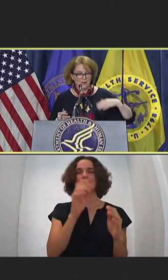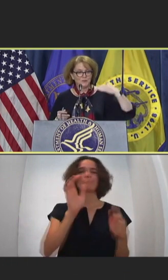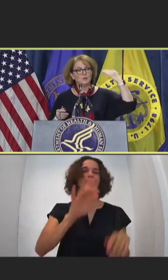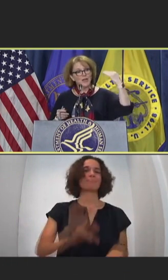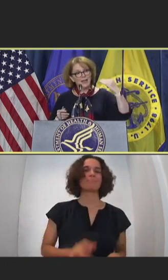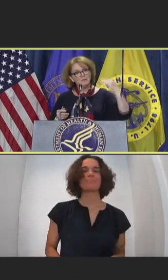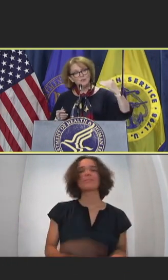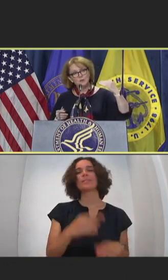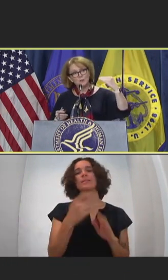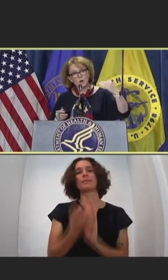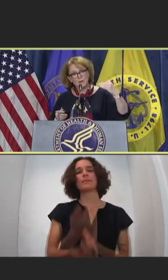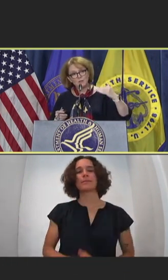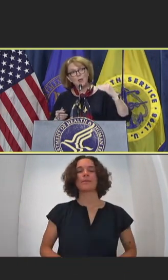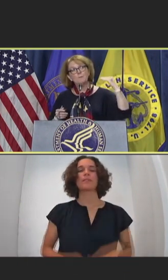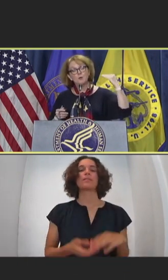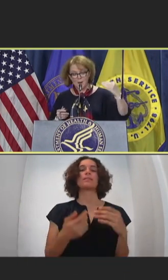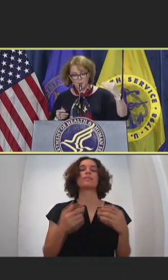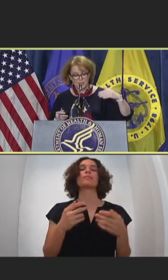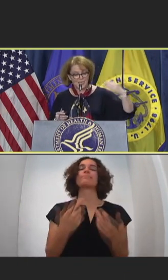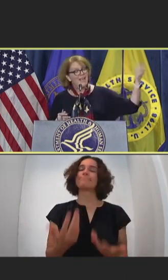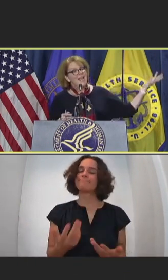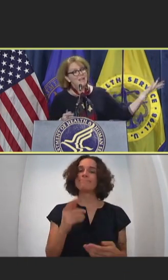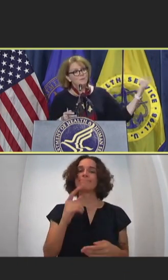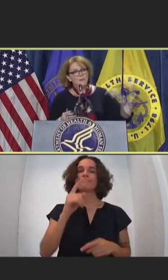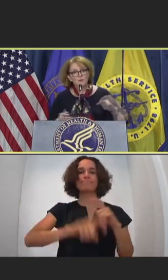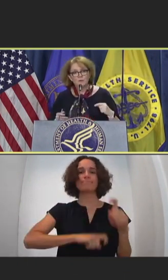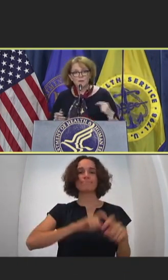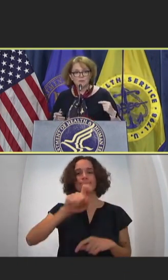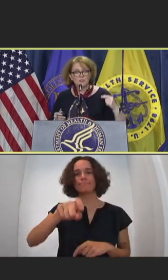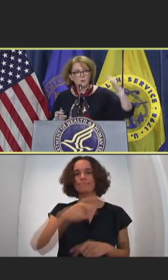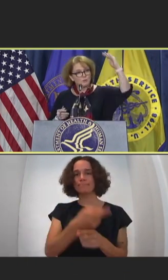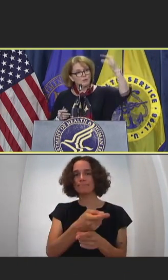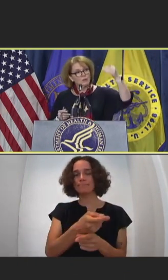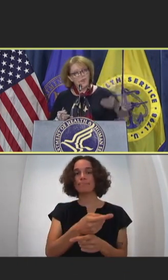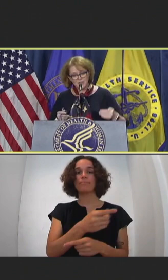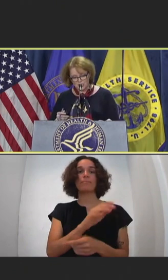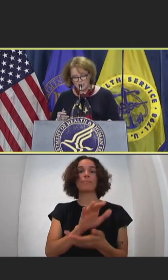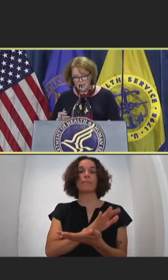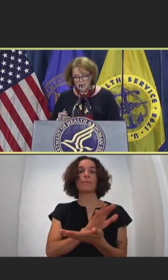So, you have to do a prompt properly. And the paper we published went through the logic of